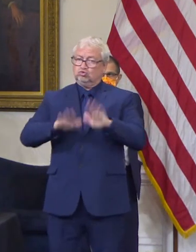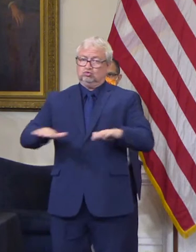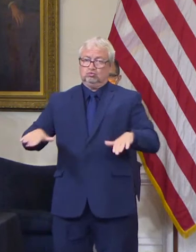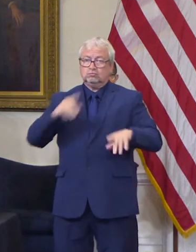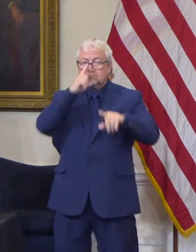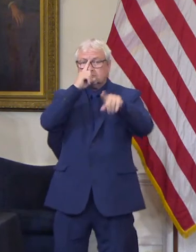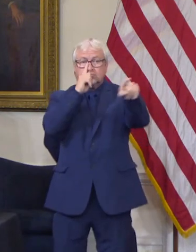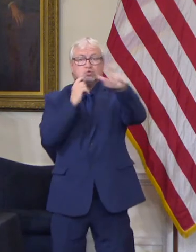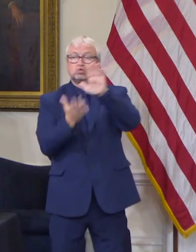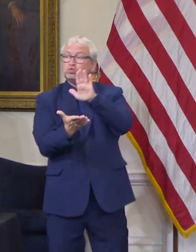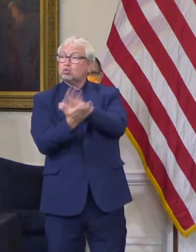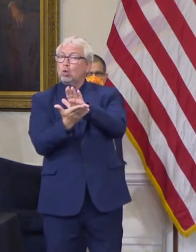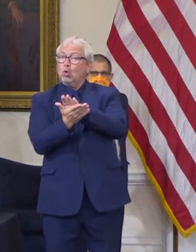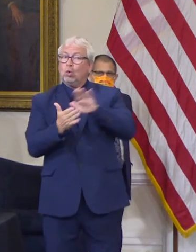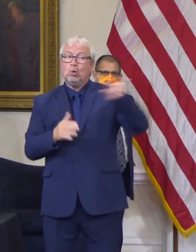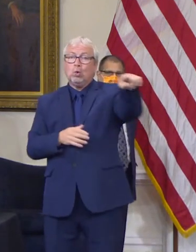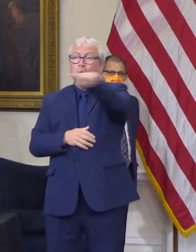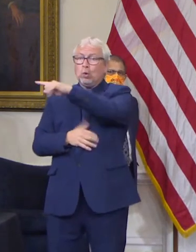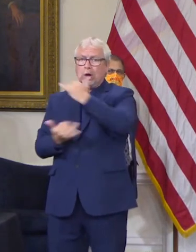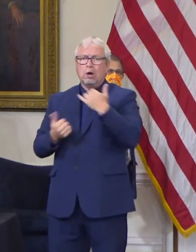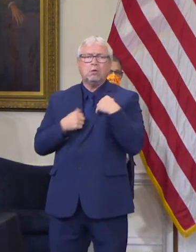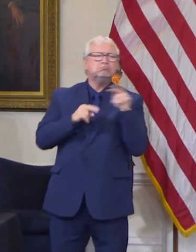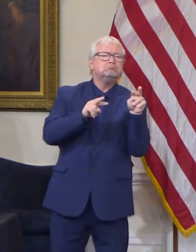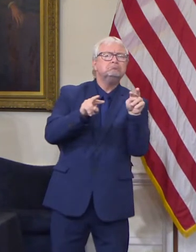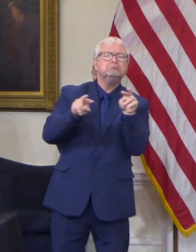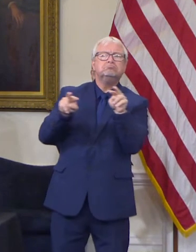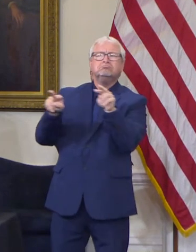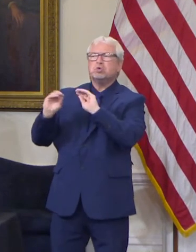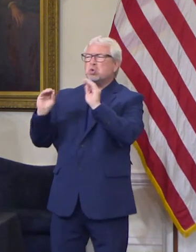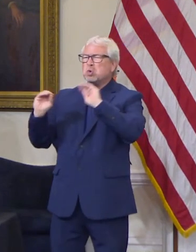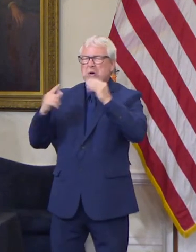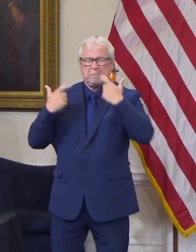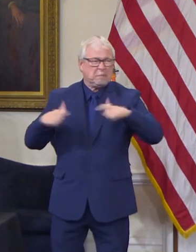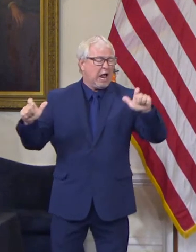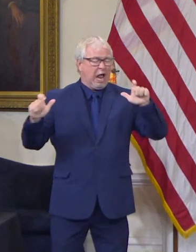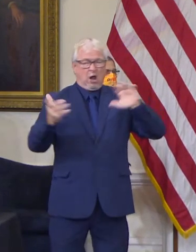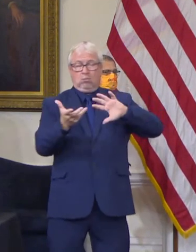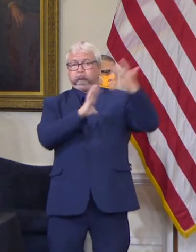The cases that have occurred in schools represent a very small fraction of cases statewide, and we do not see any kind